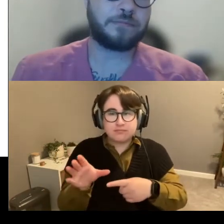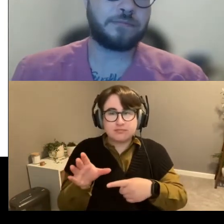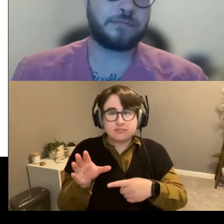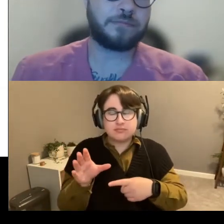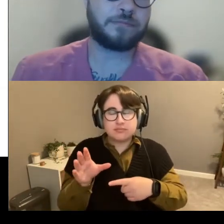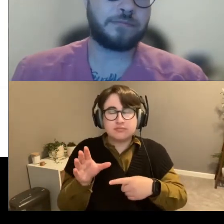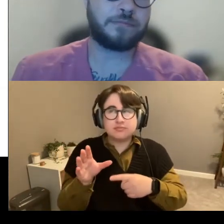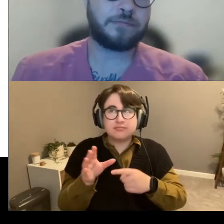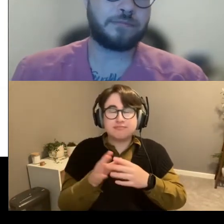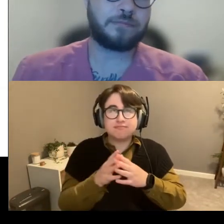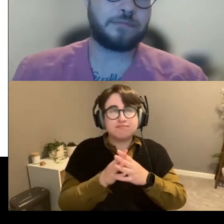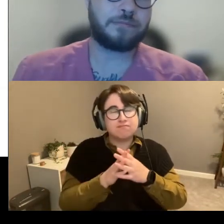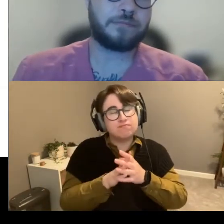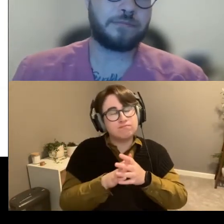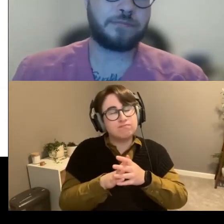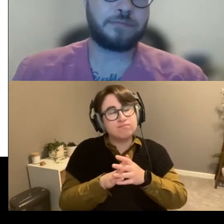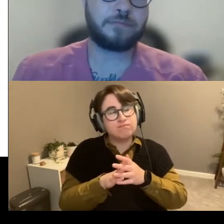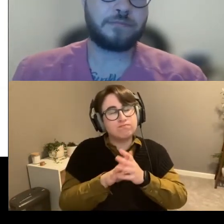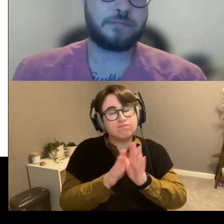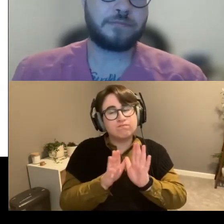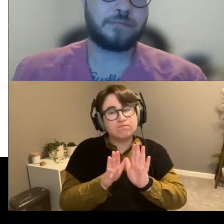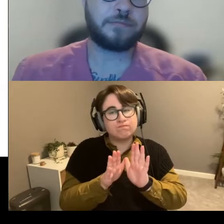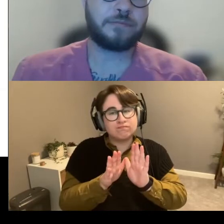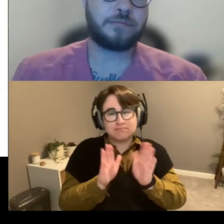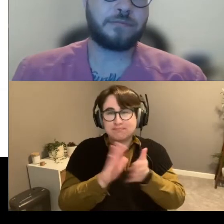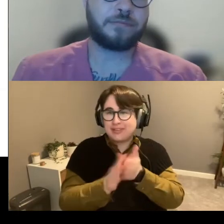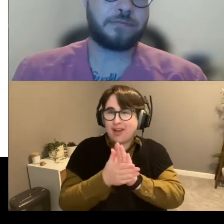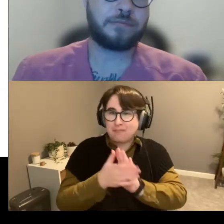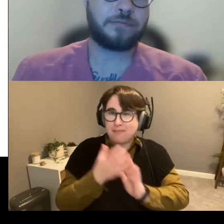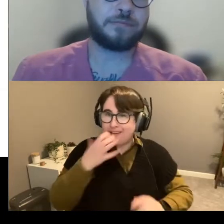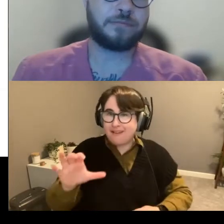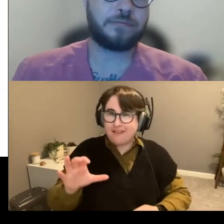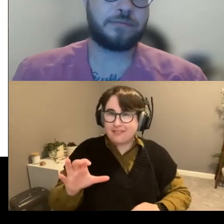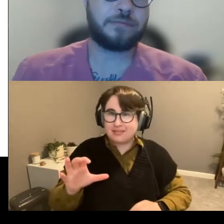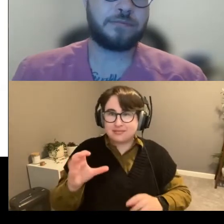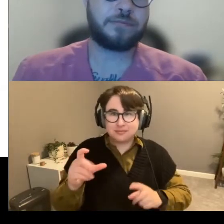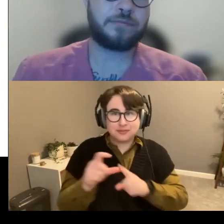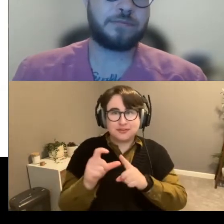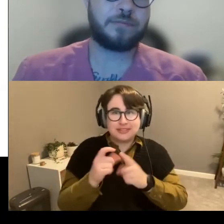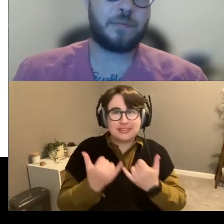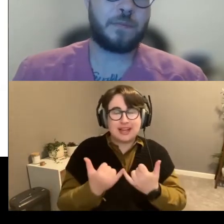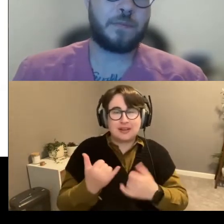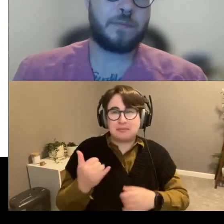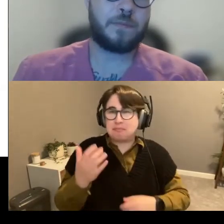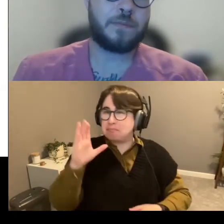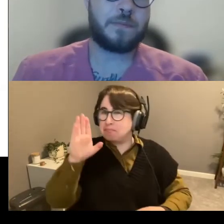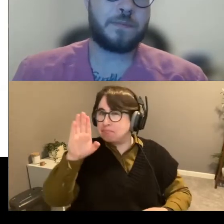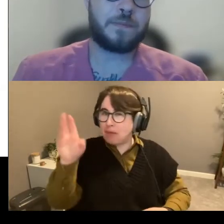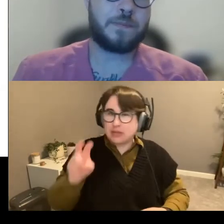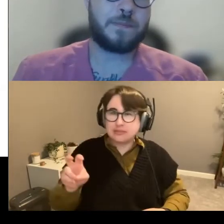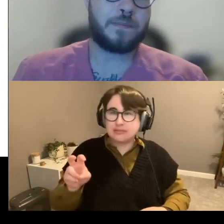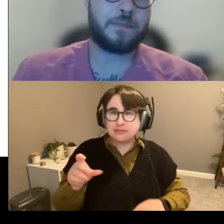It's kinda one of those buzzwords that a lot of people use sometimes,